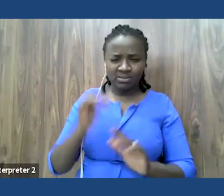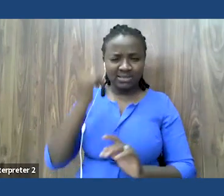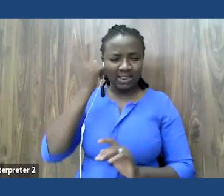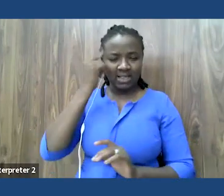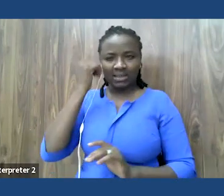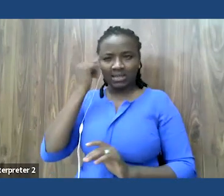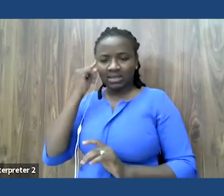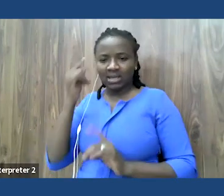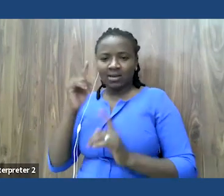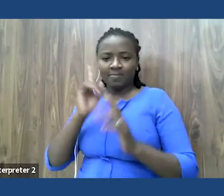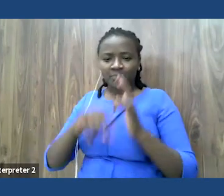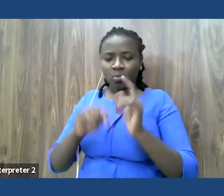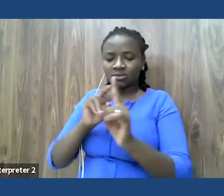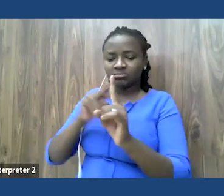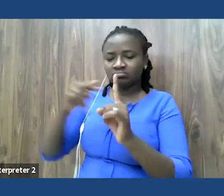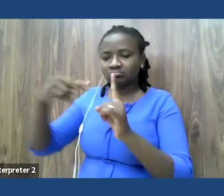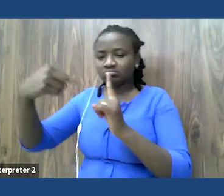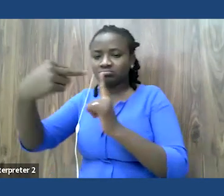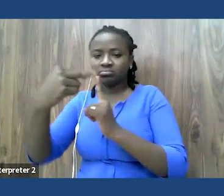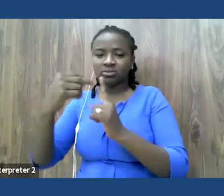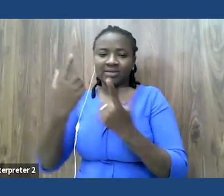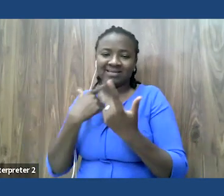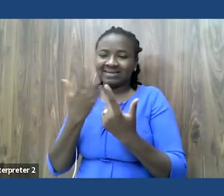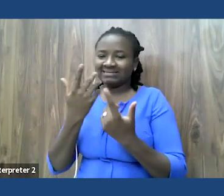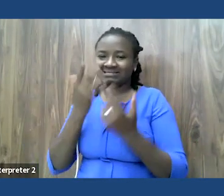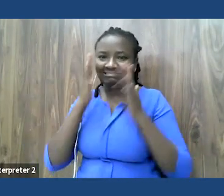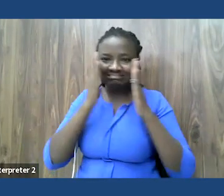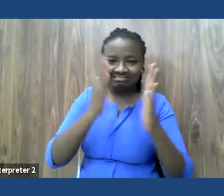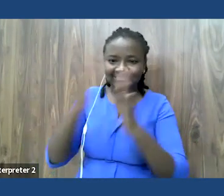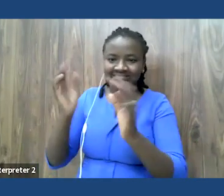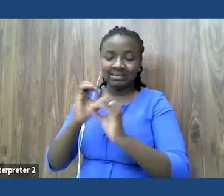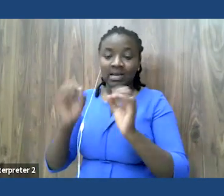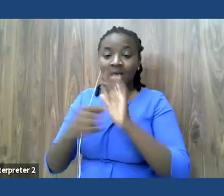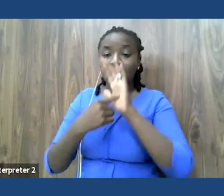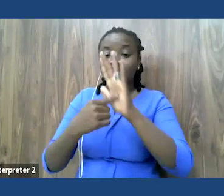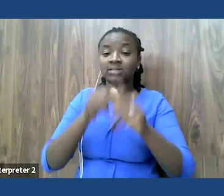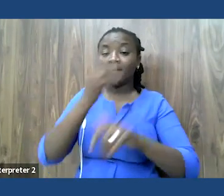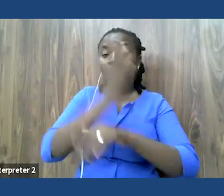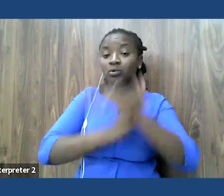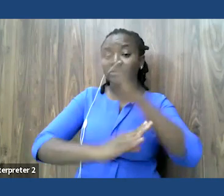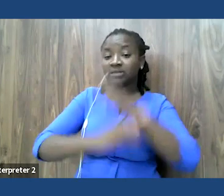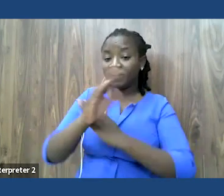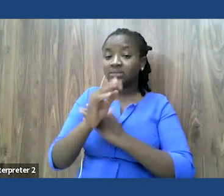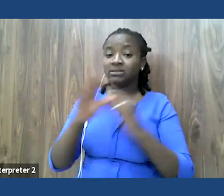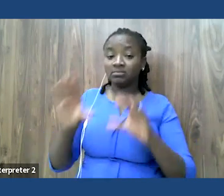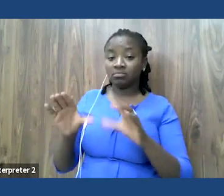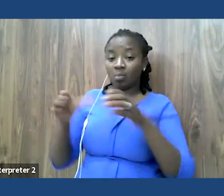Far too often, just like within the disability community, older people are an afterthought